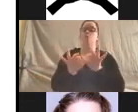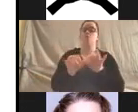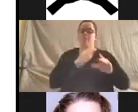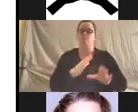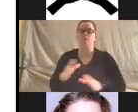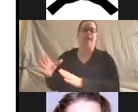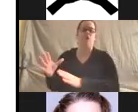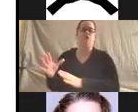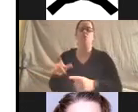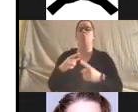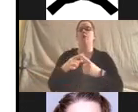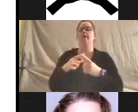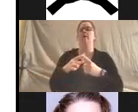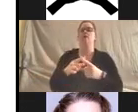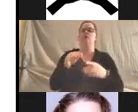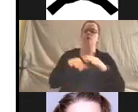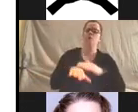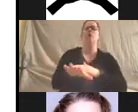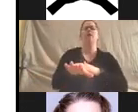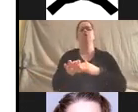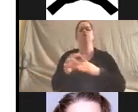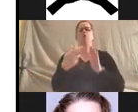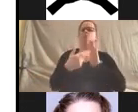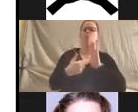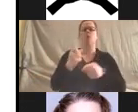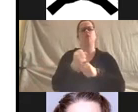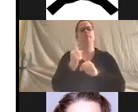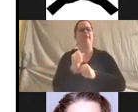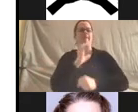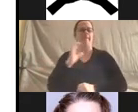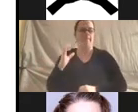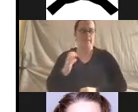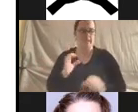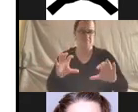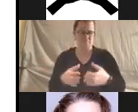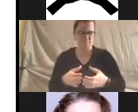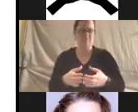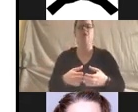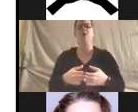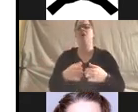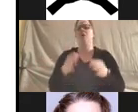when you go into the rulemaking committee, and I would say that preparation comes through